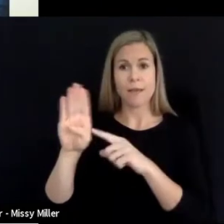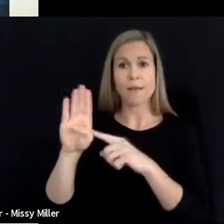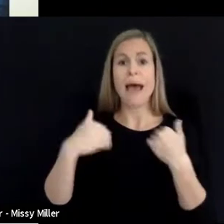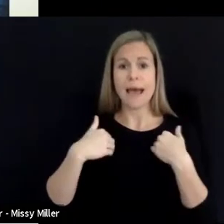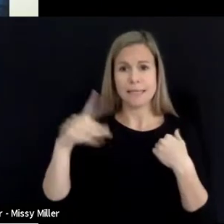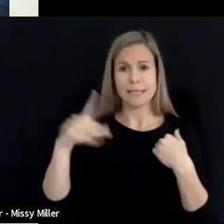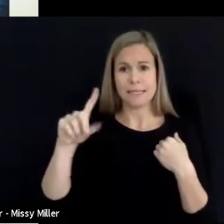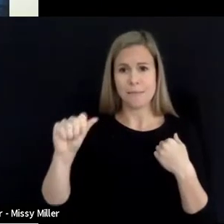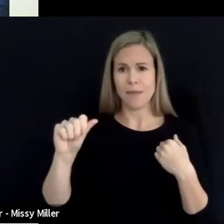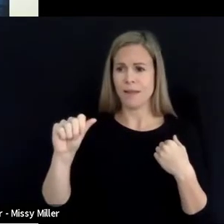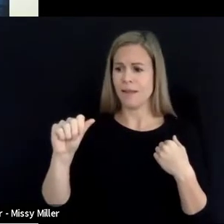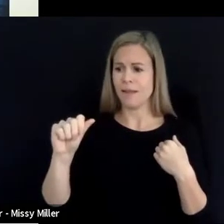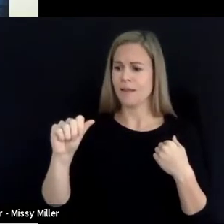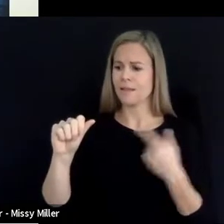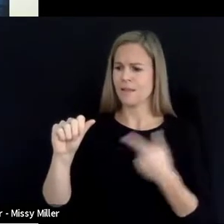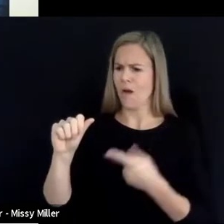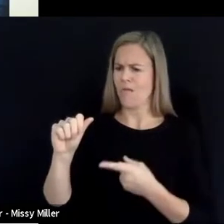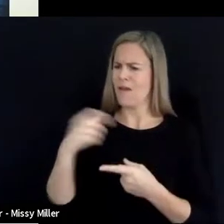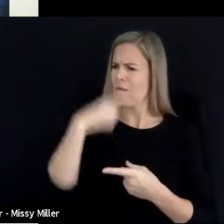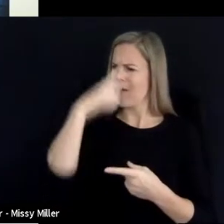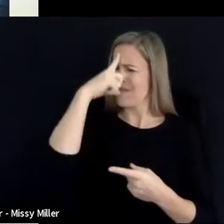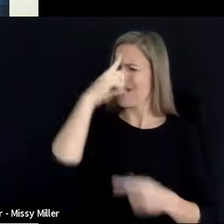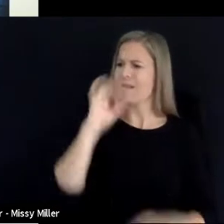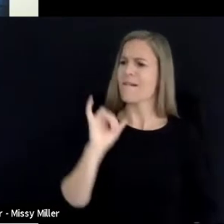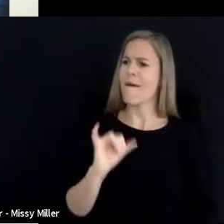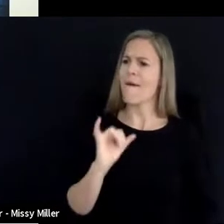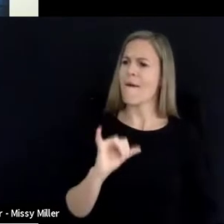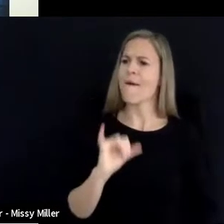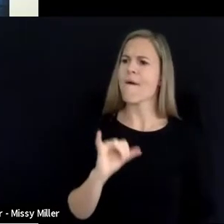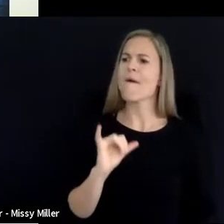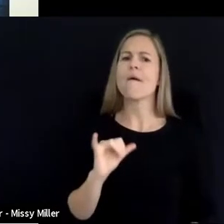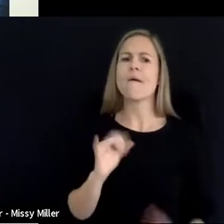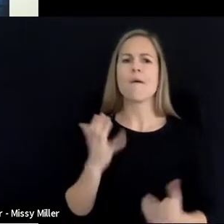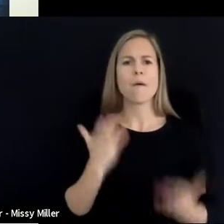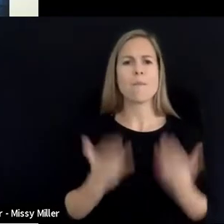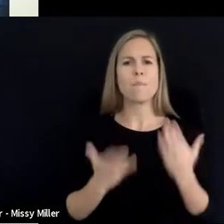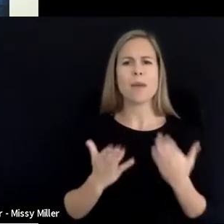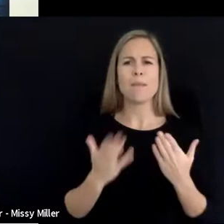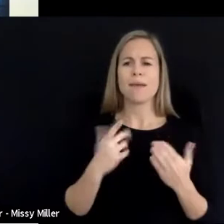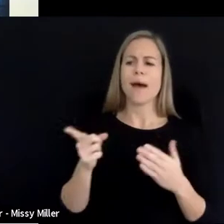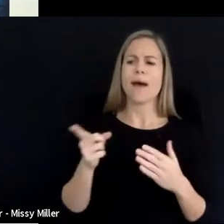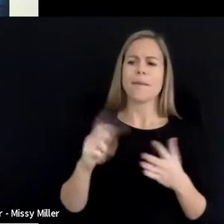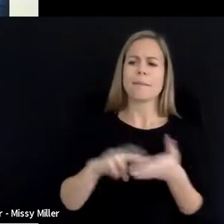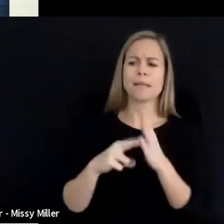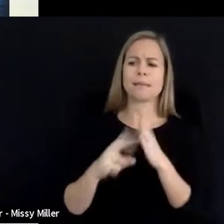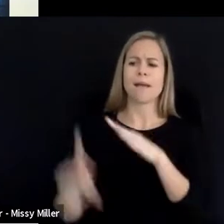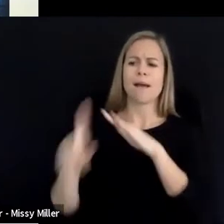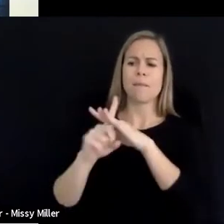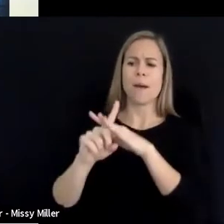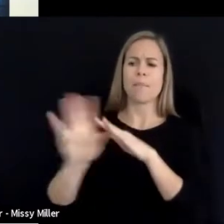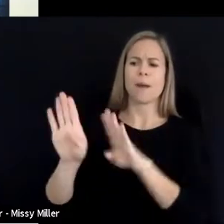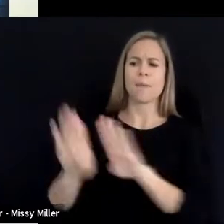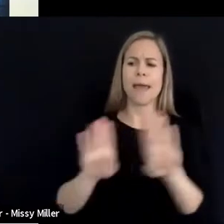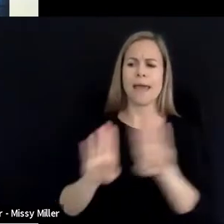well, 'cause there seems to be a presumption that if behavior of someone with disabilities is weird,